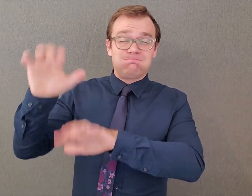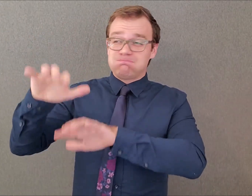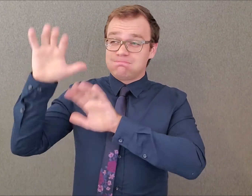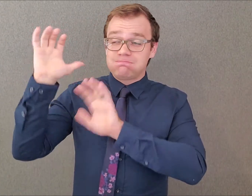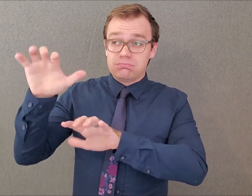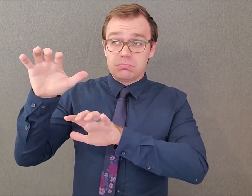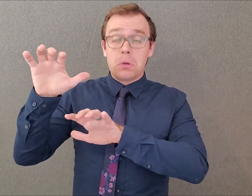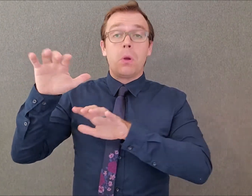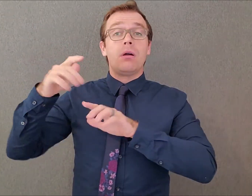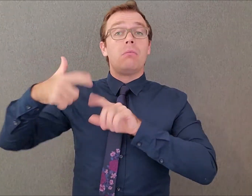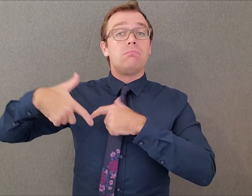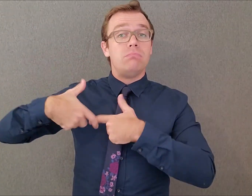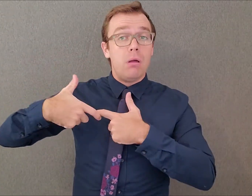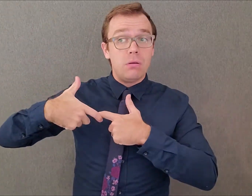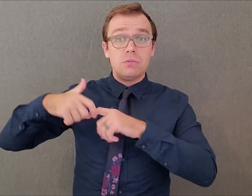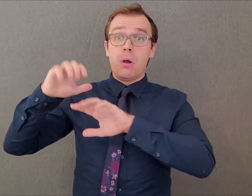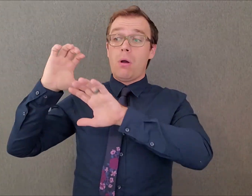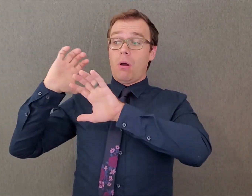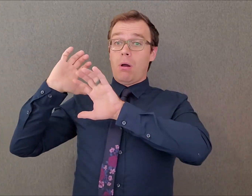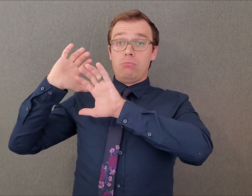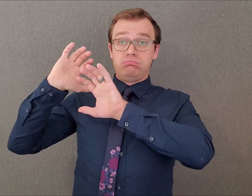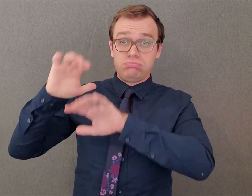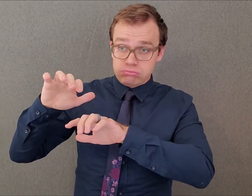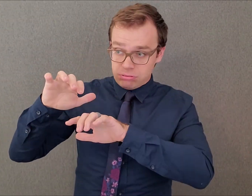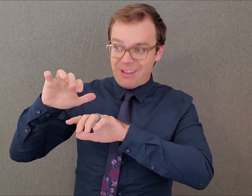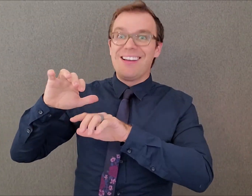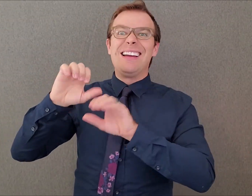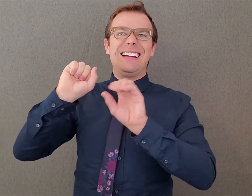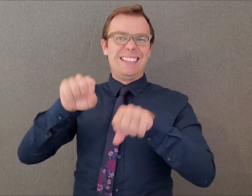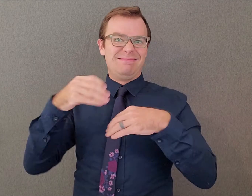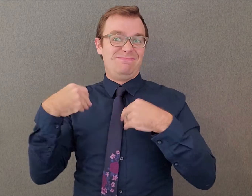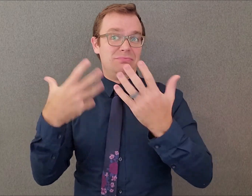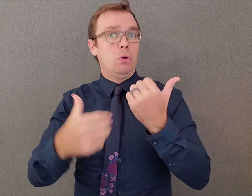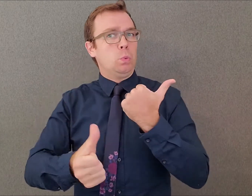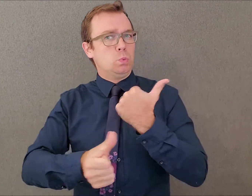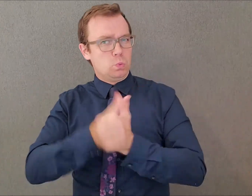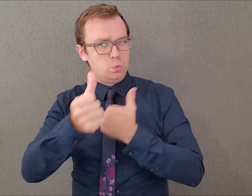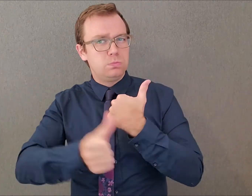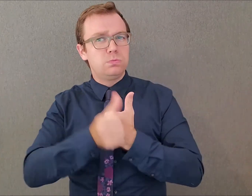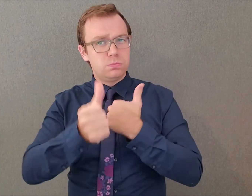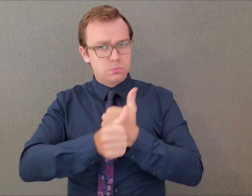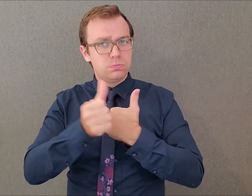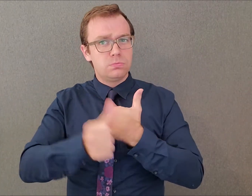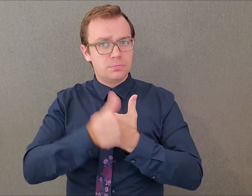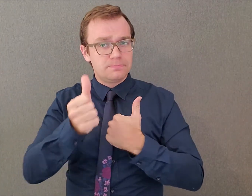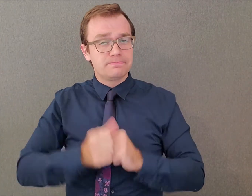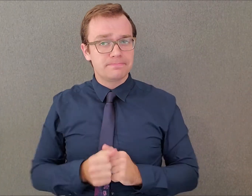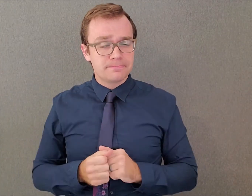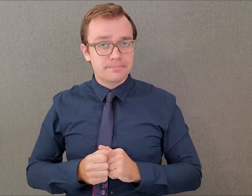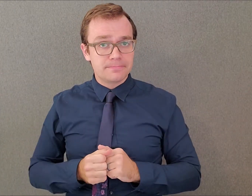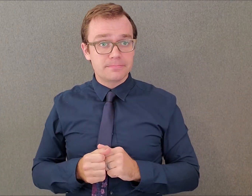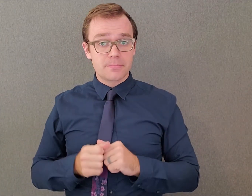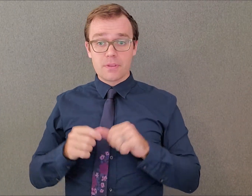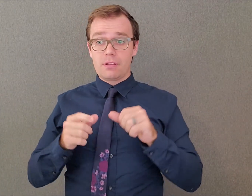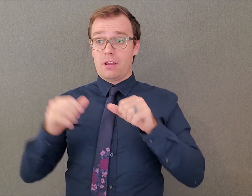of heavy rainfall and damp weather, can provide especially dangerous conditions.